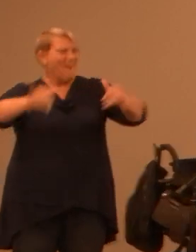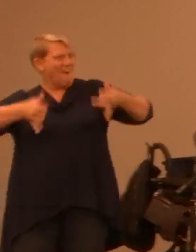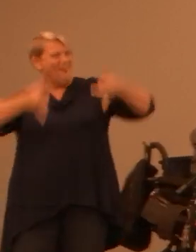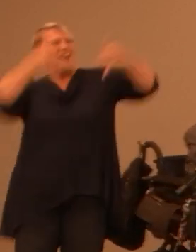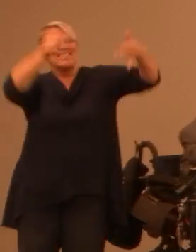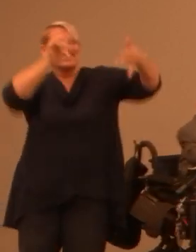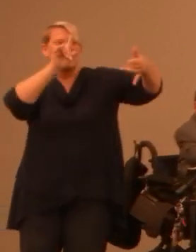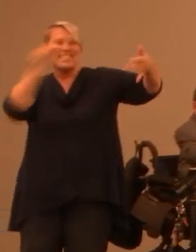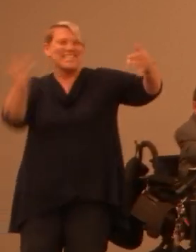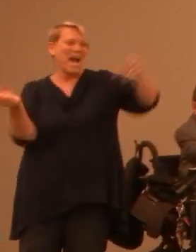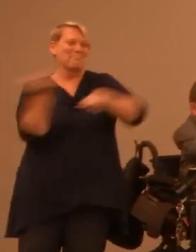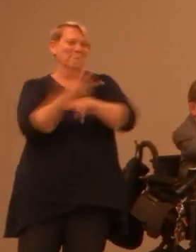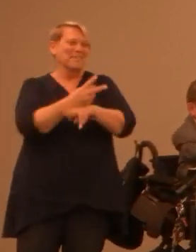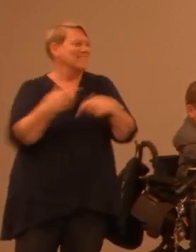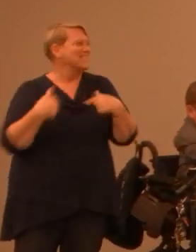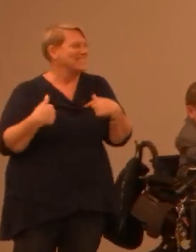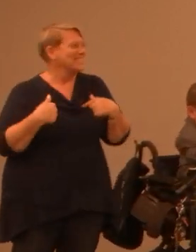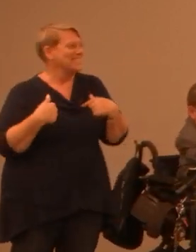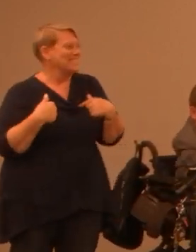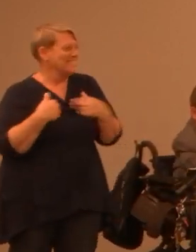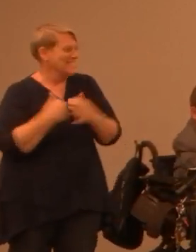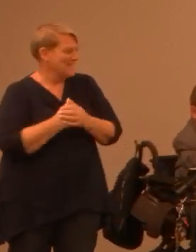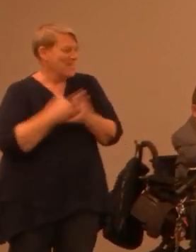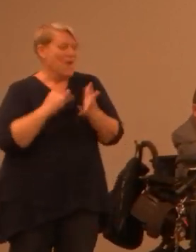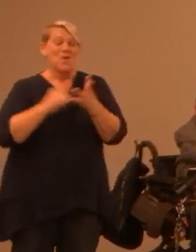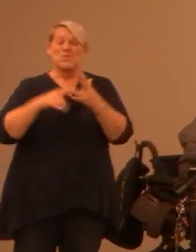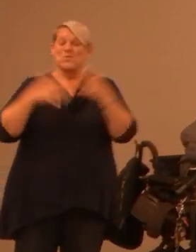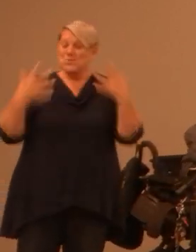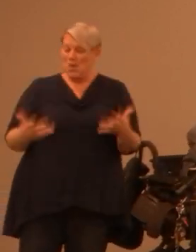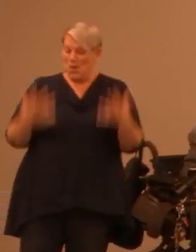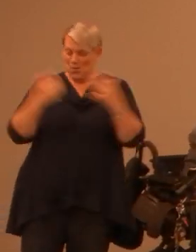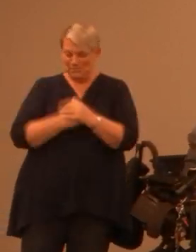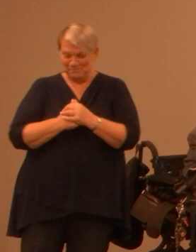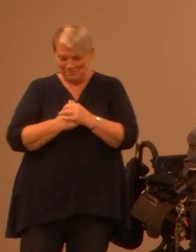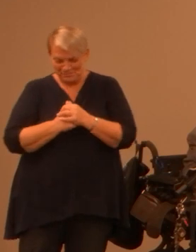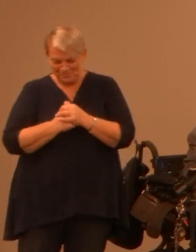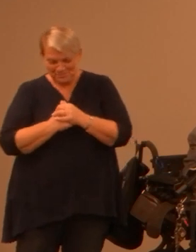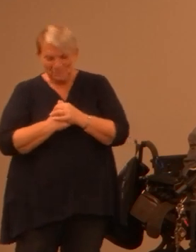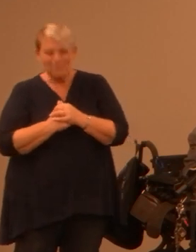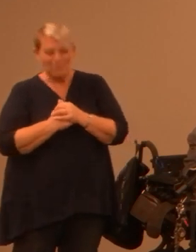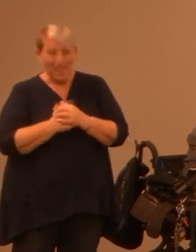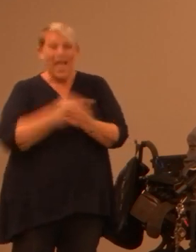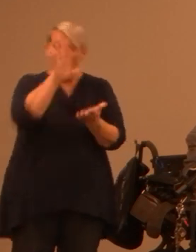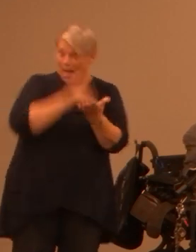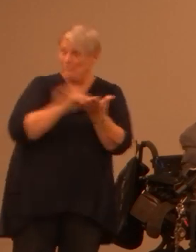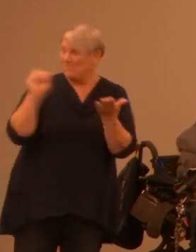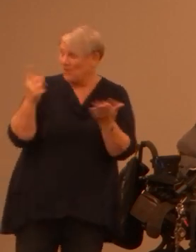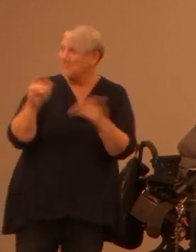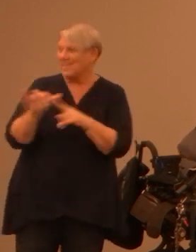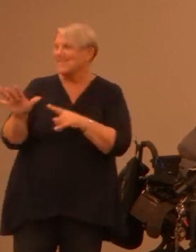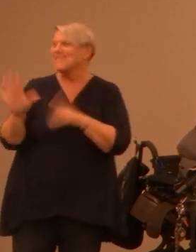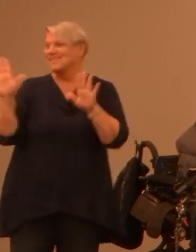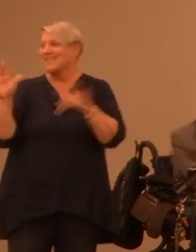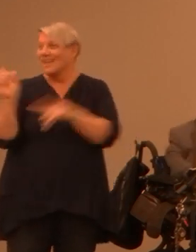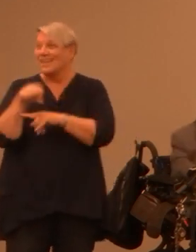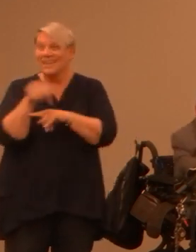All right, so we do App first. Excellent. None of you saw that. That was perfect.